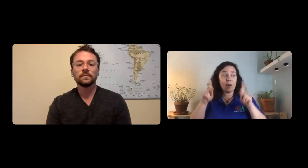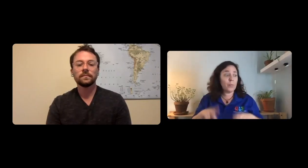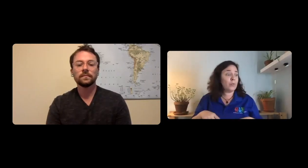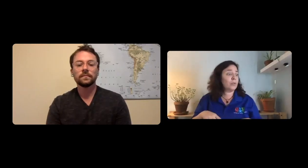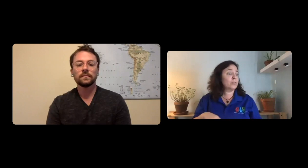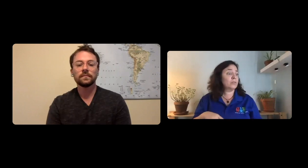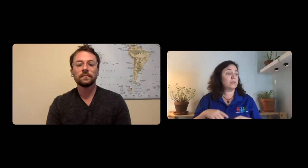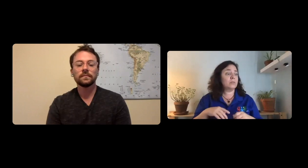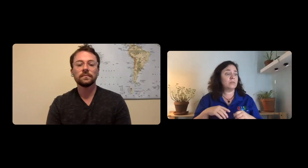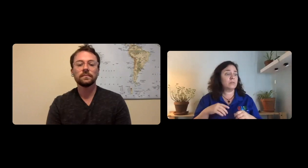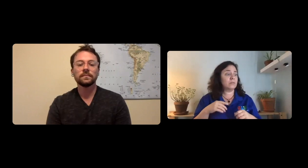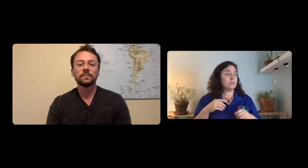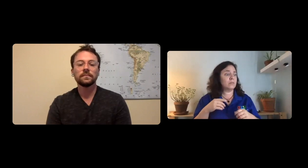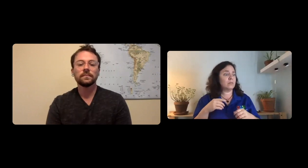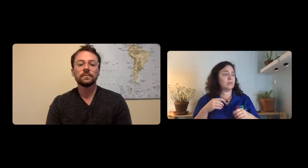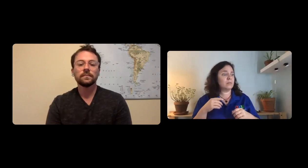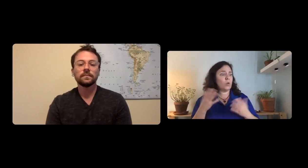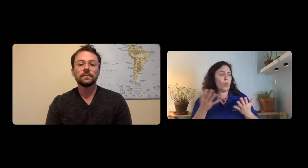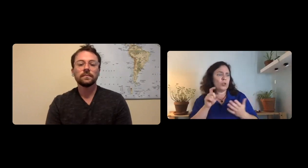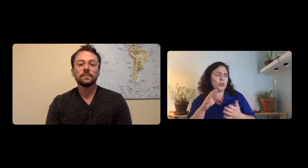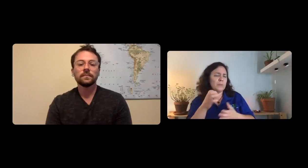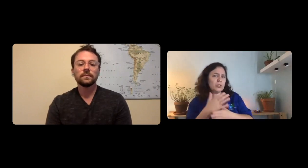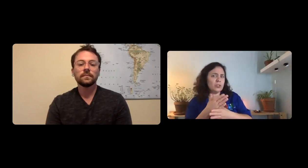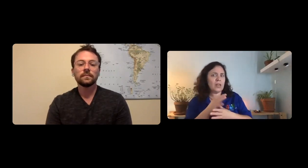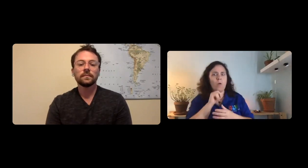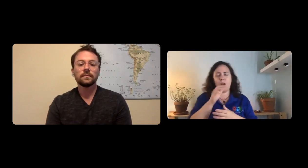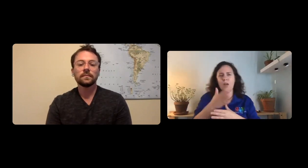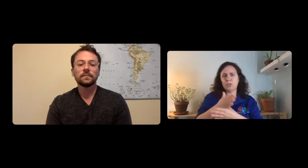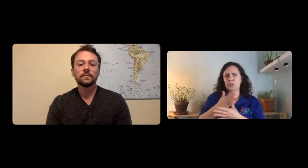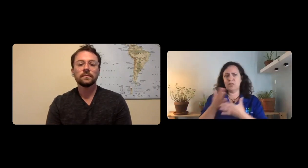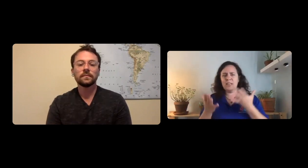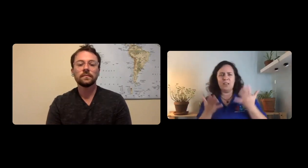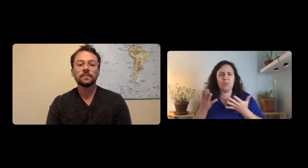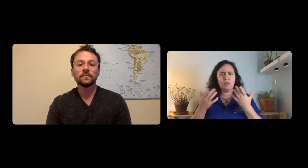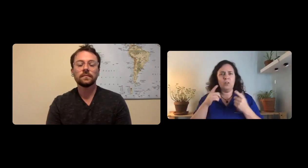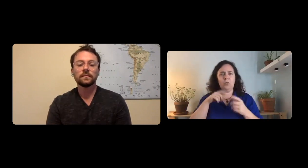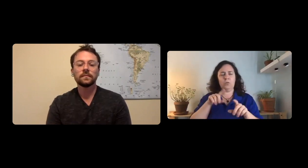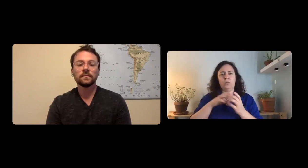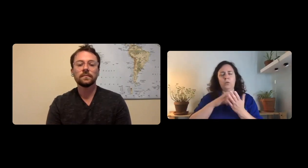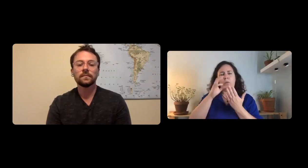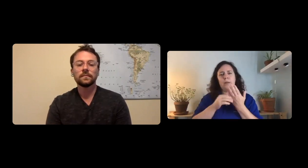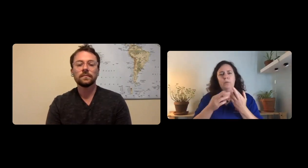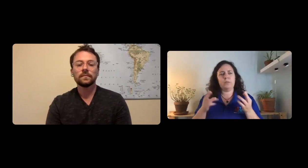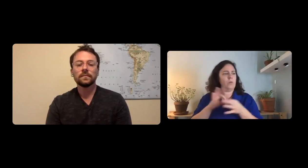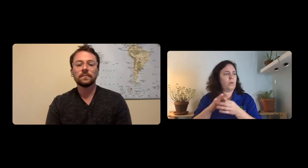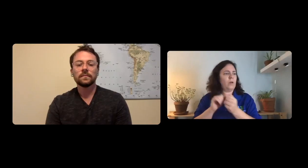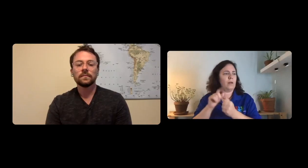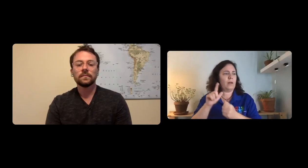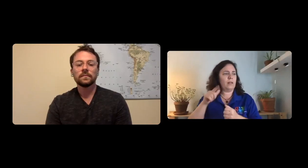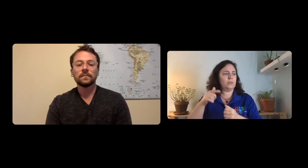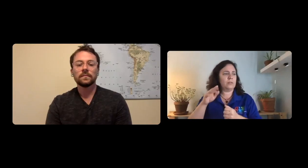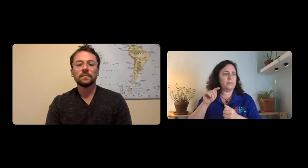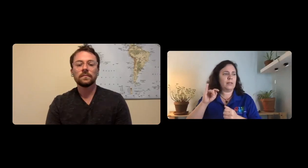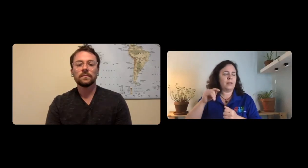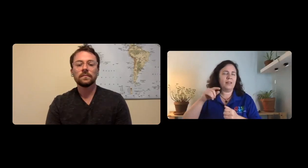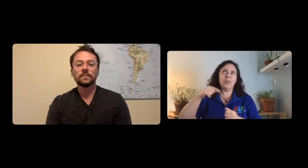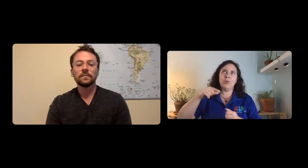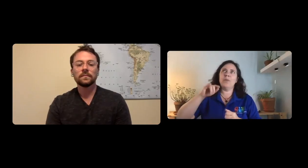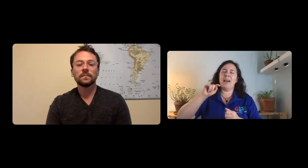What should we be talking about? What stories should we look at? Stories about famous people.